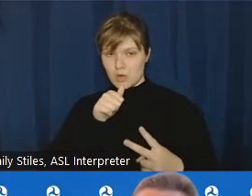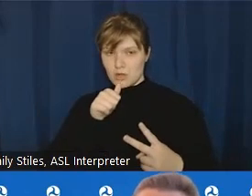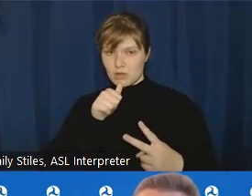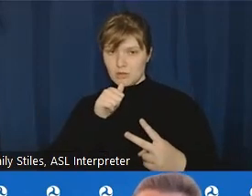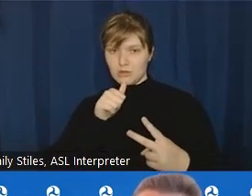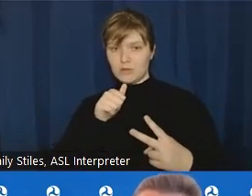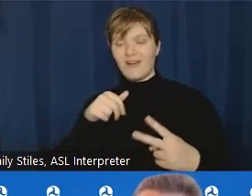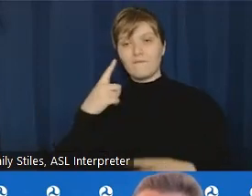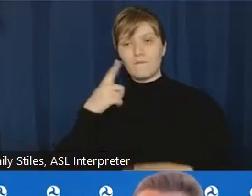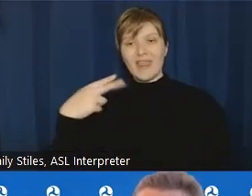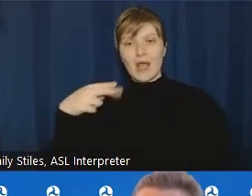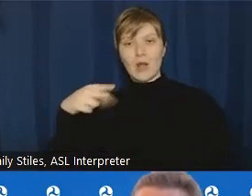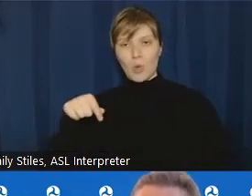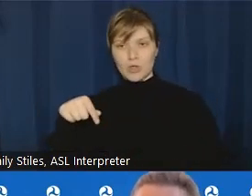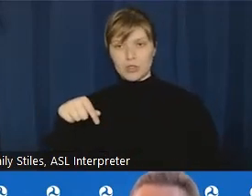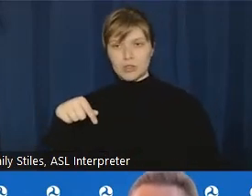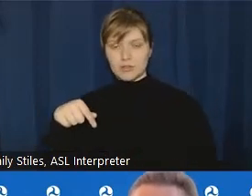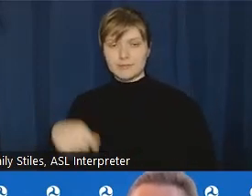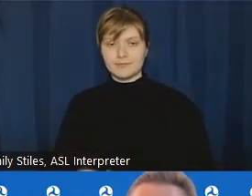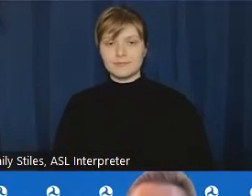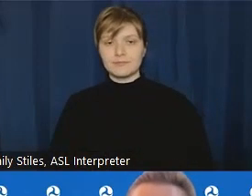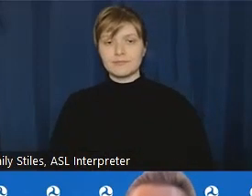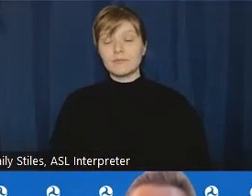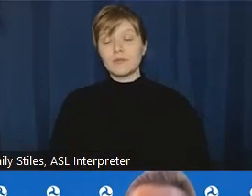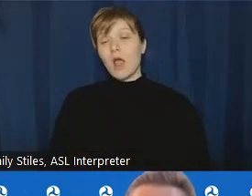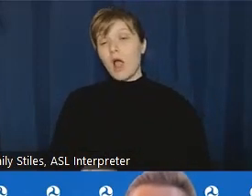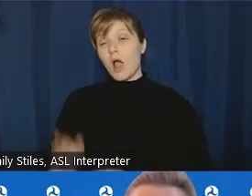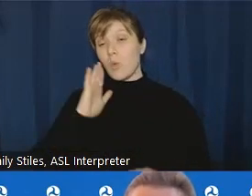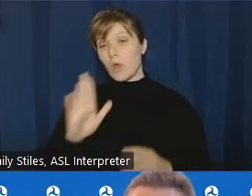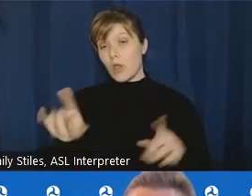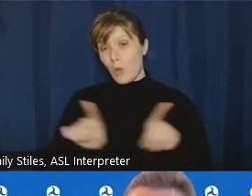When you click on it, I also want to share, that sometimes there will be two